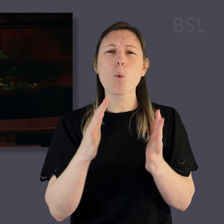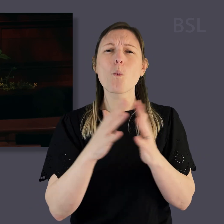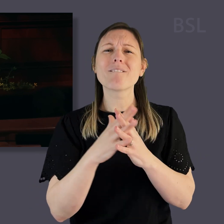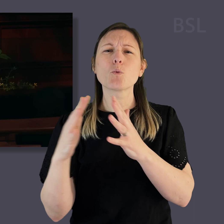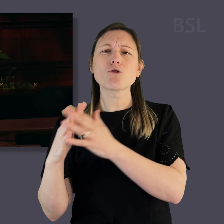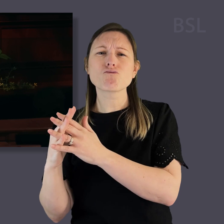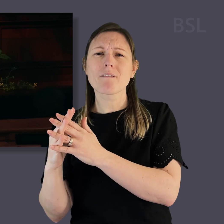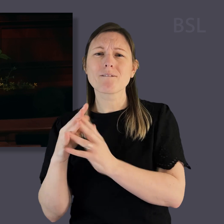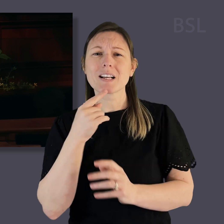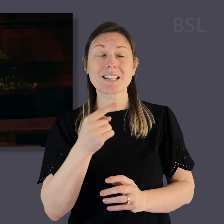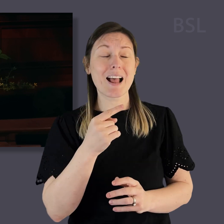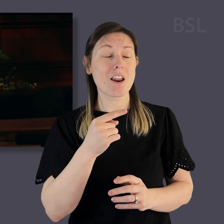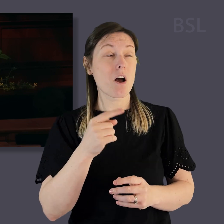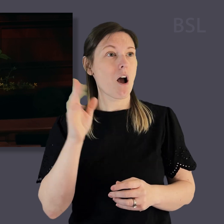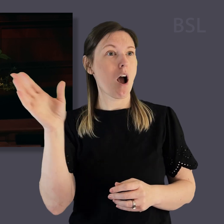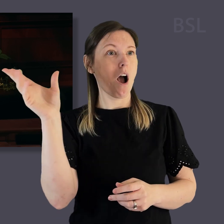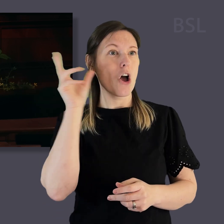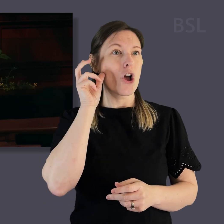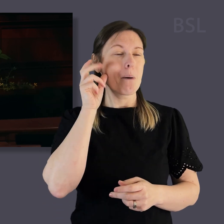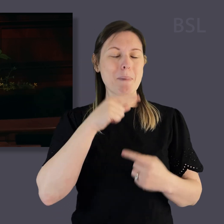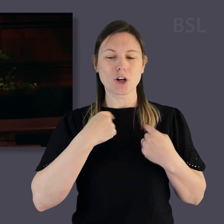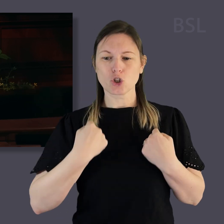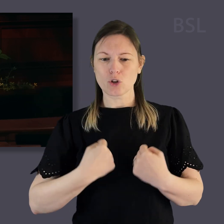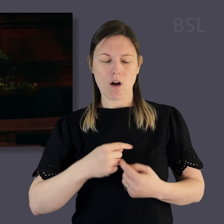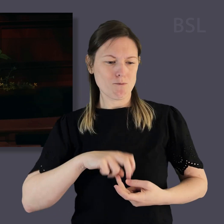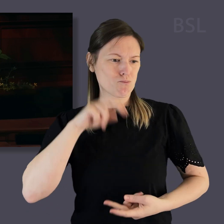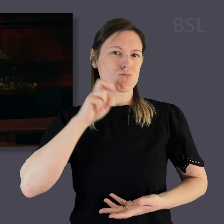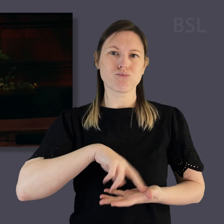"the moment I heard of it my soul leaped for joy".